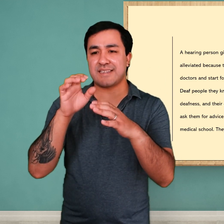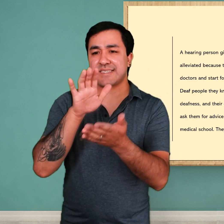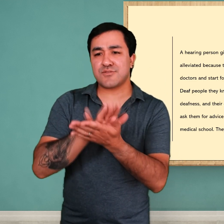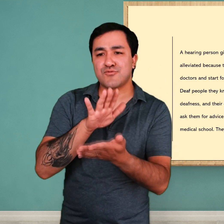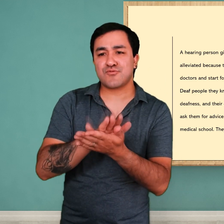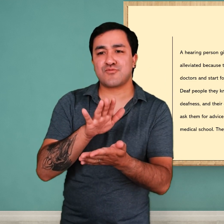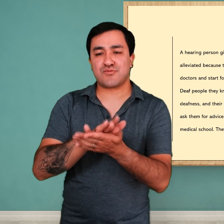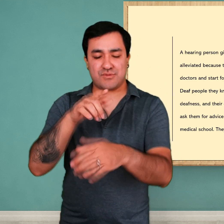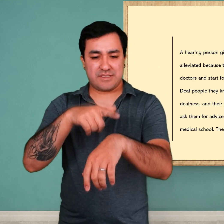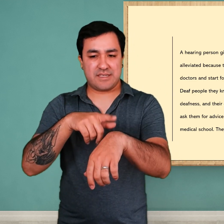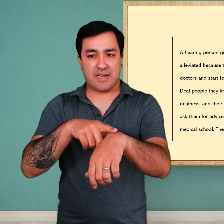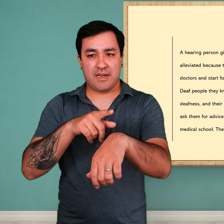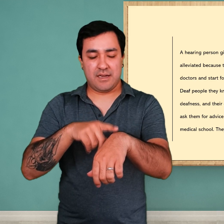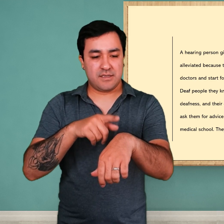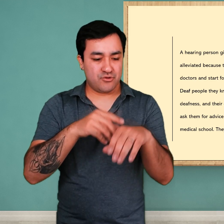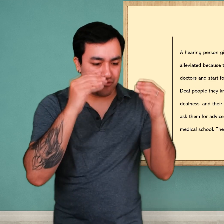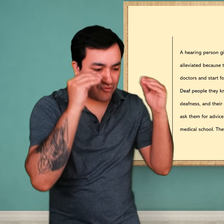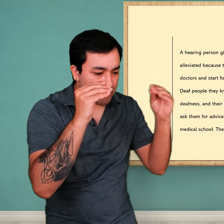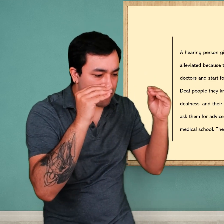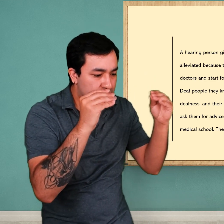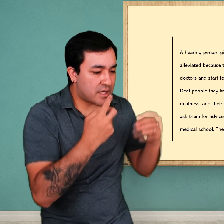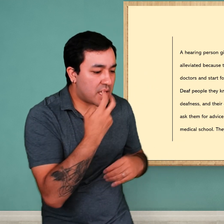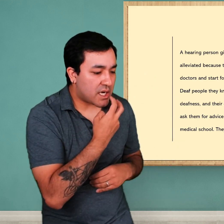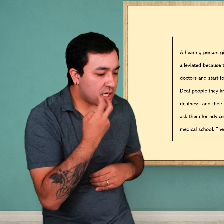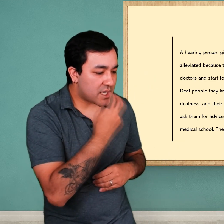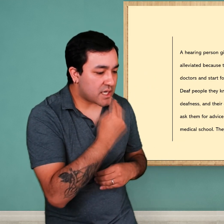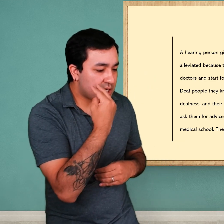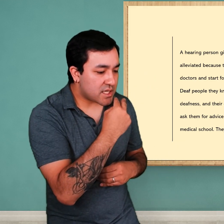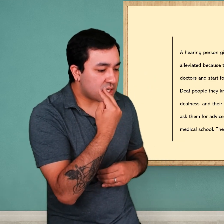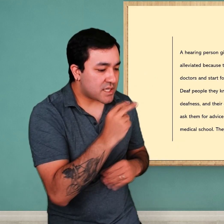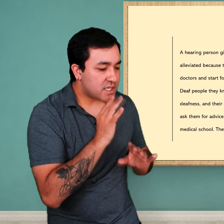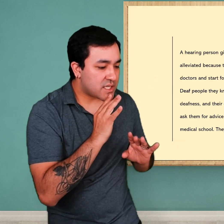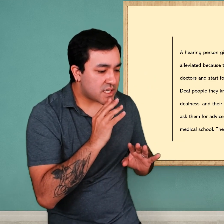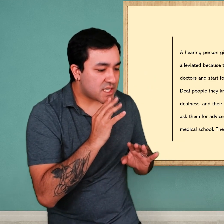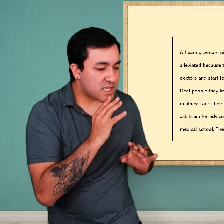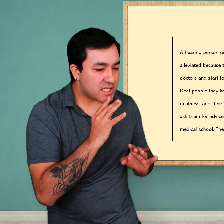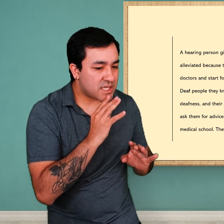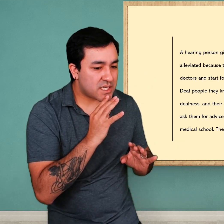Devoting a significant amount of instructional time for a Deaf child to lipreading and speech